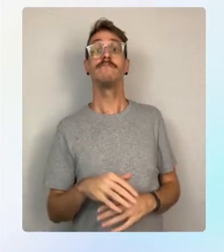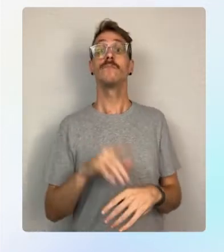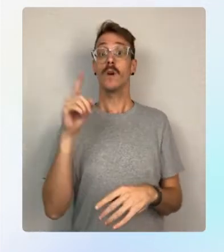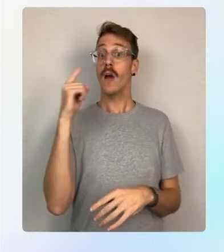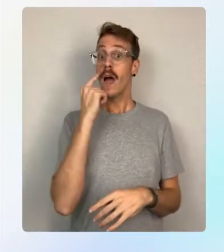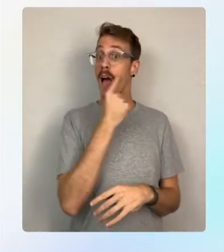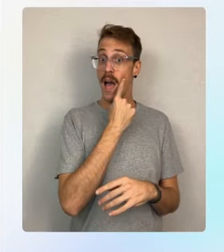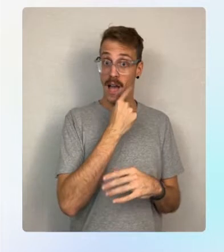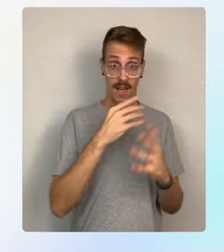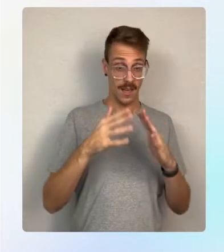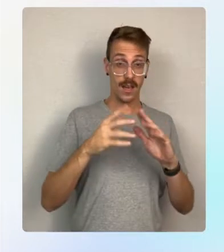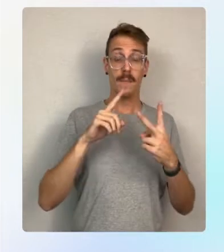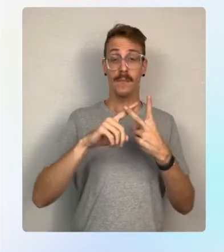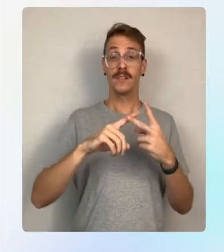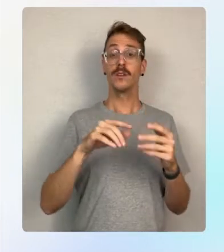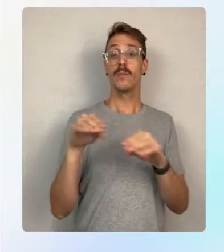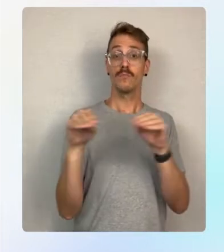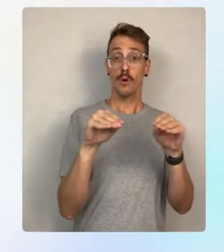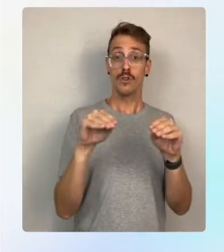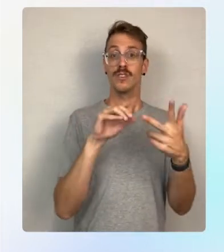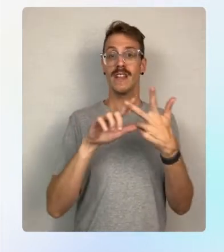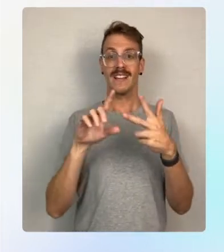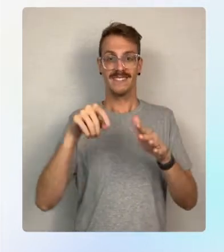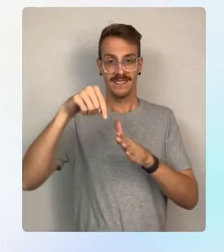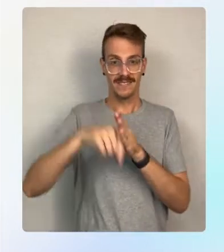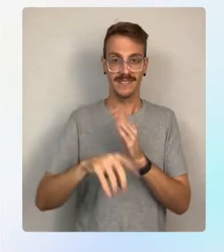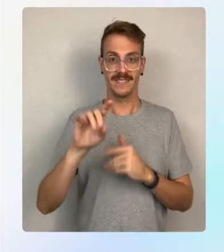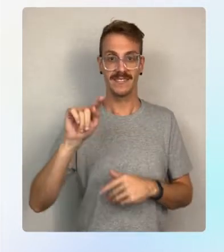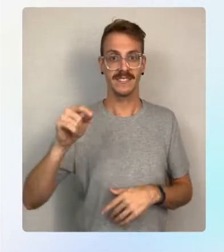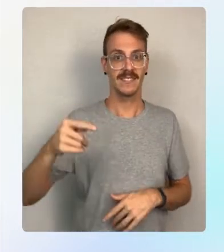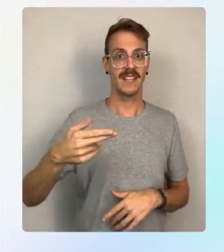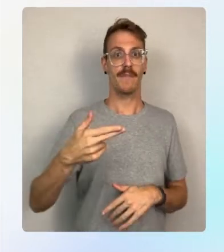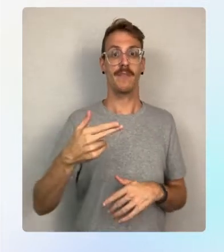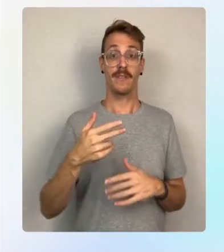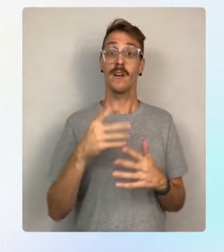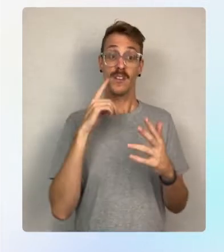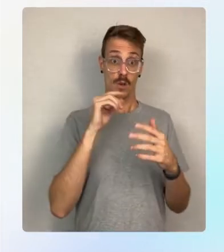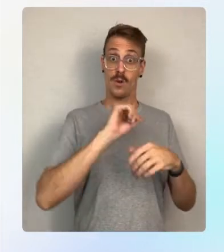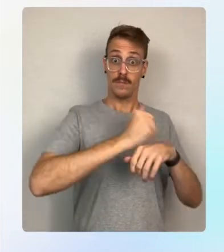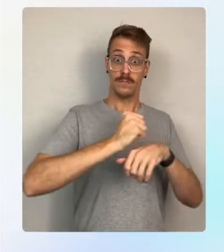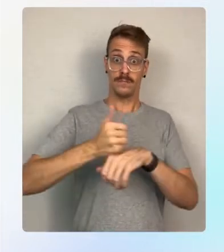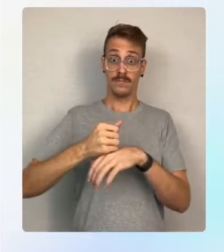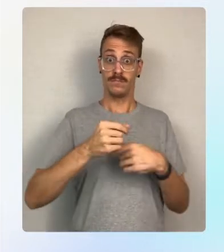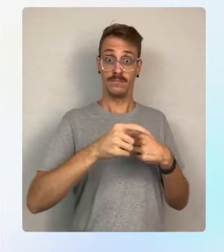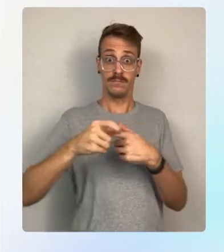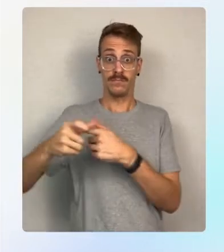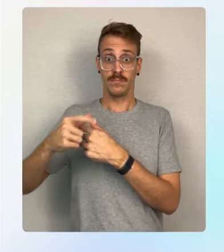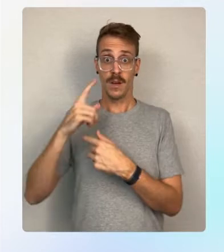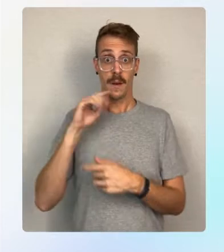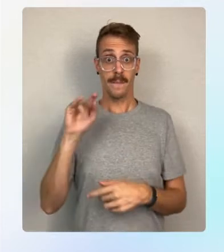to render a motion vector buffer and a depth buffer, and with that information, our system is able